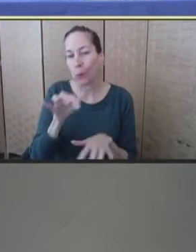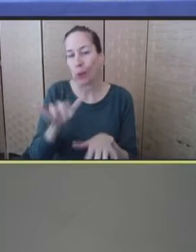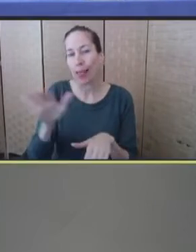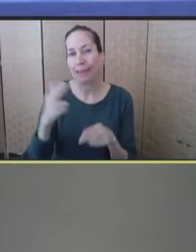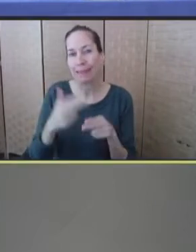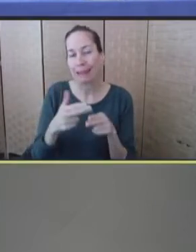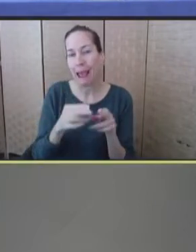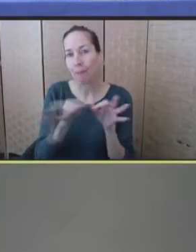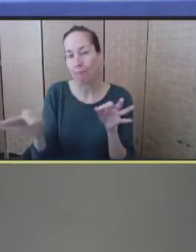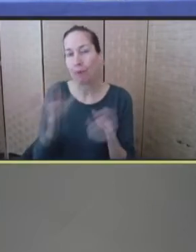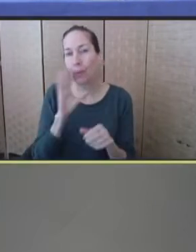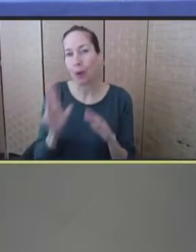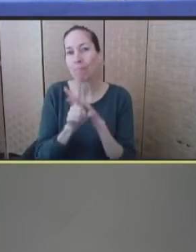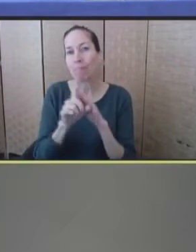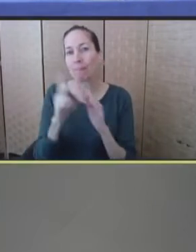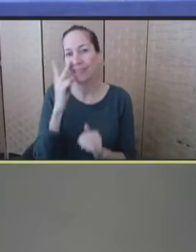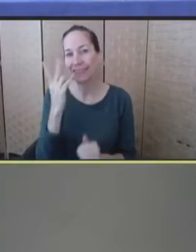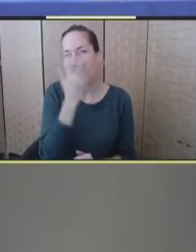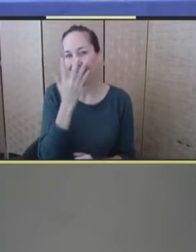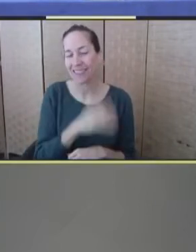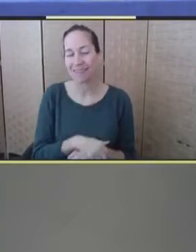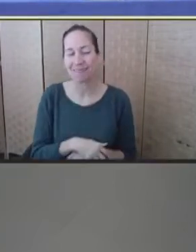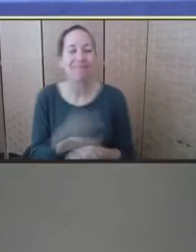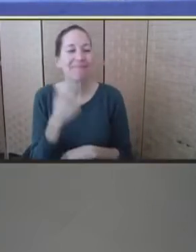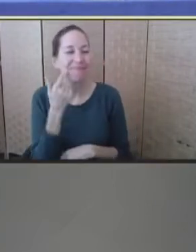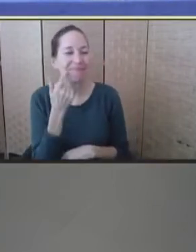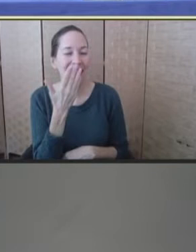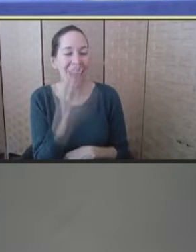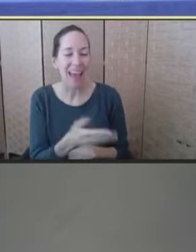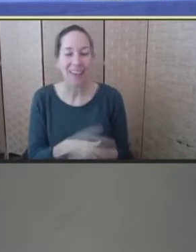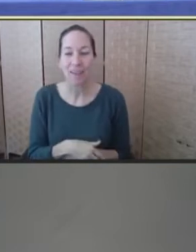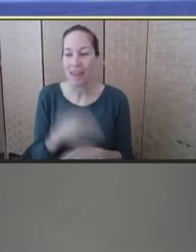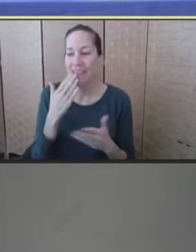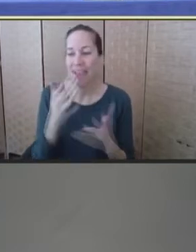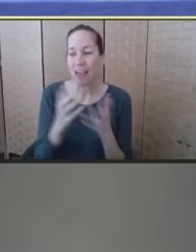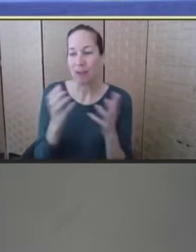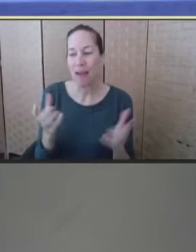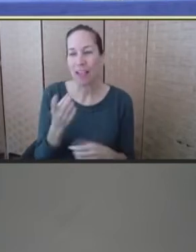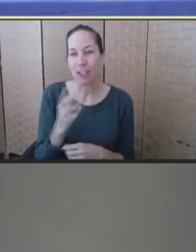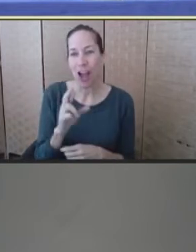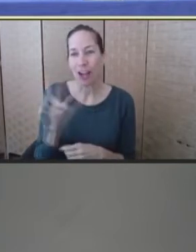Steven Lehrer: Yeah, thank you. Robert Hopkins: Thank you very much, Dr. Lehrer and Dr. Rheinstein.